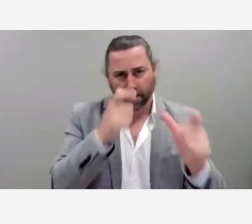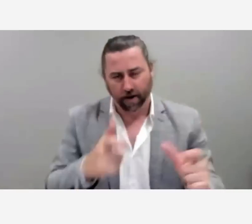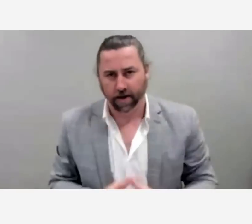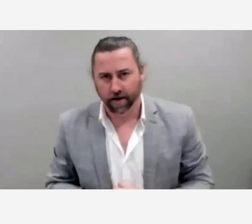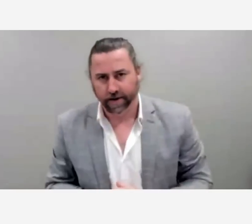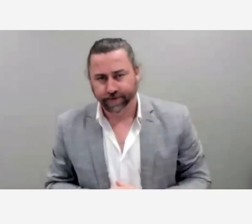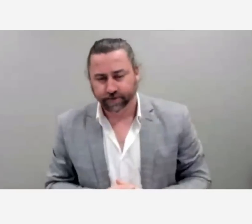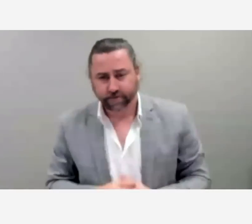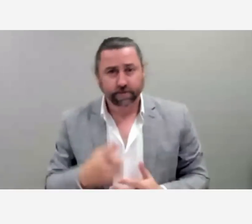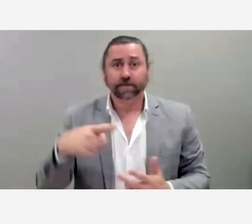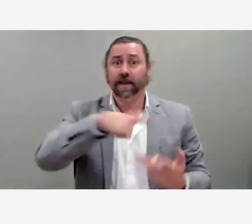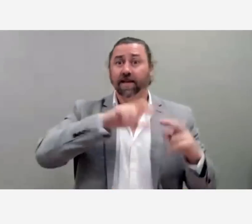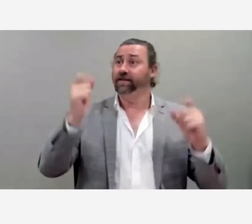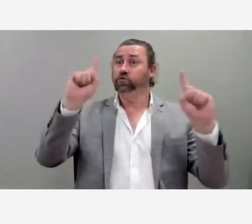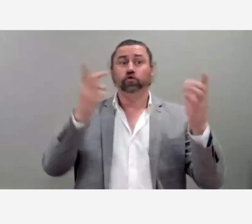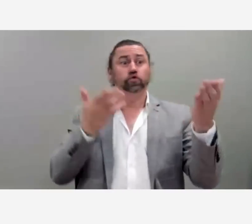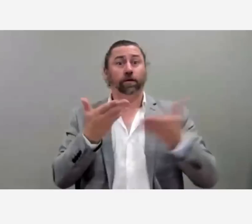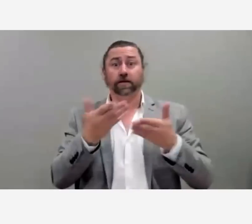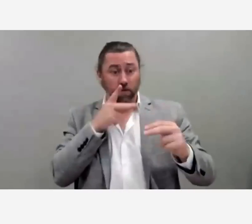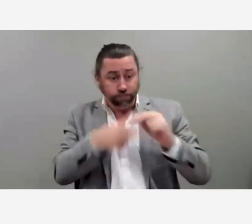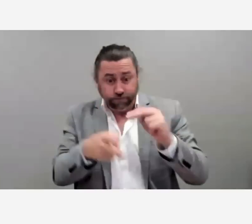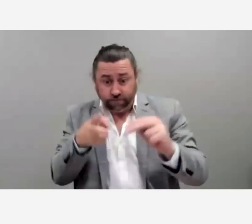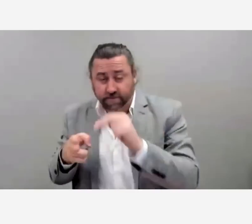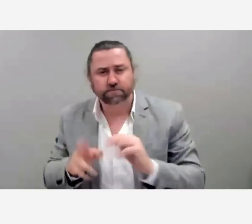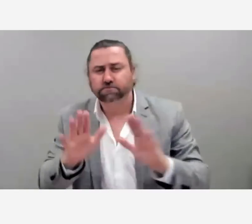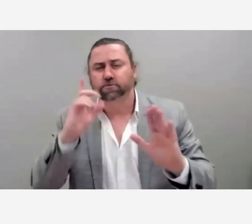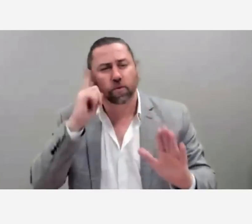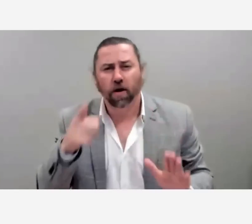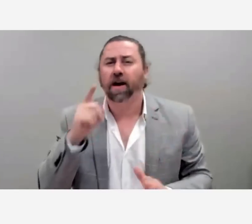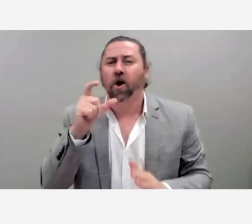services they currently have in place through the Commonwealth Home Support Program or through the